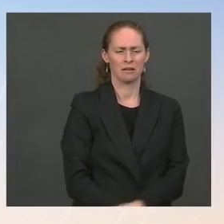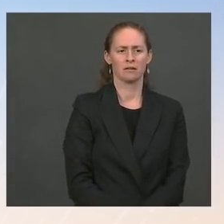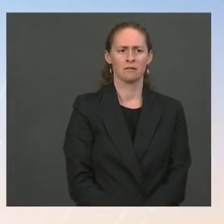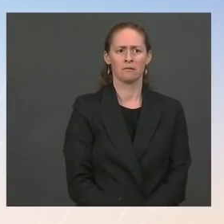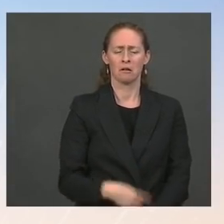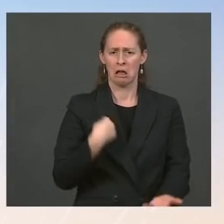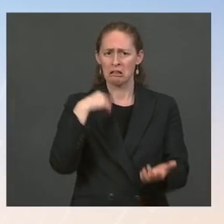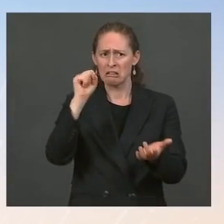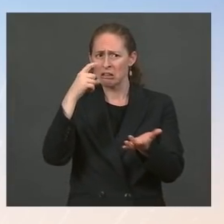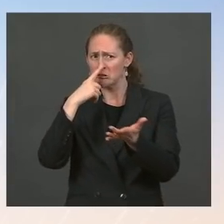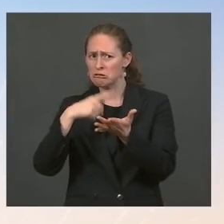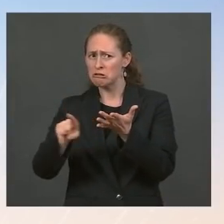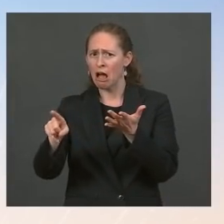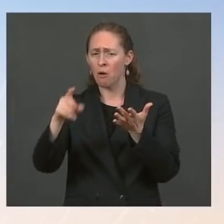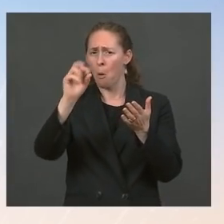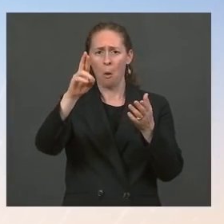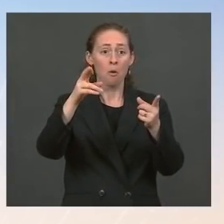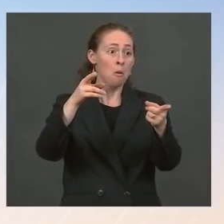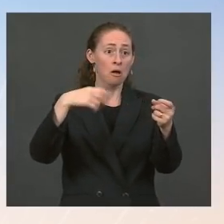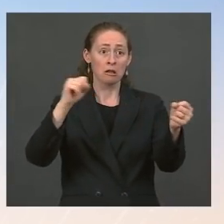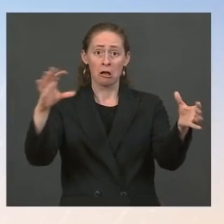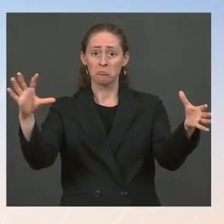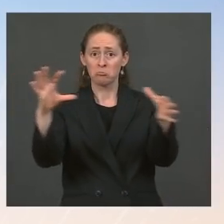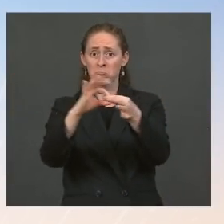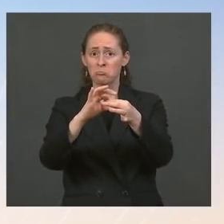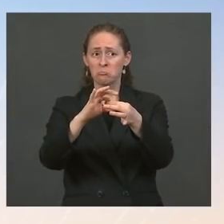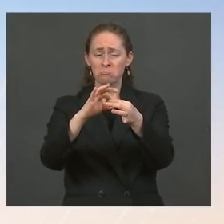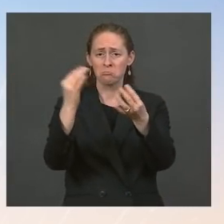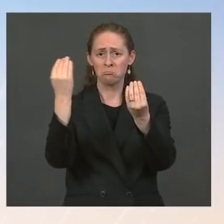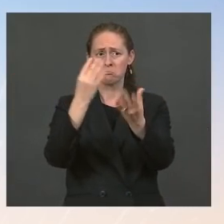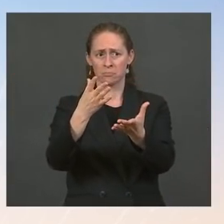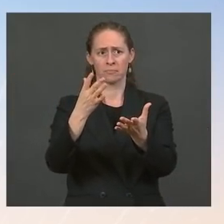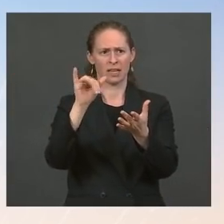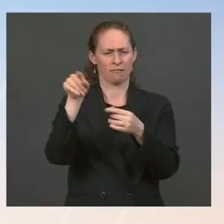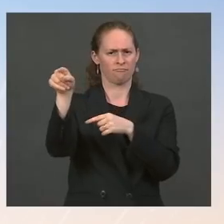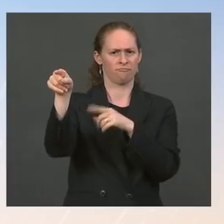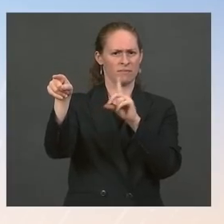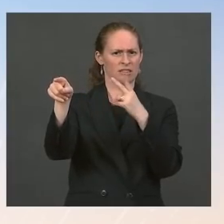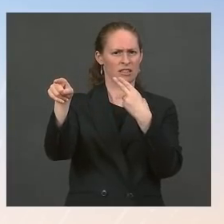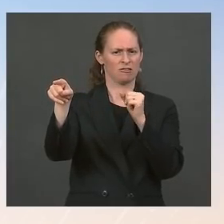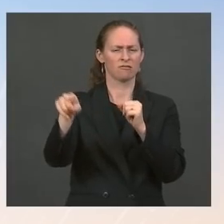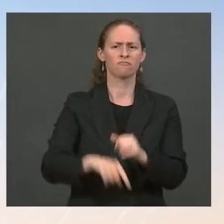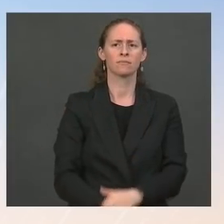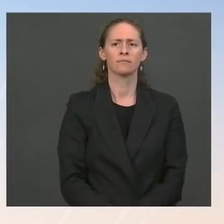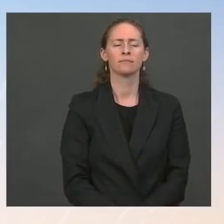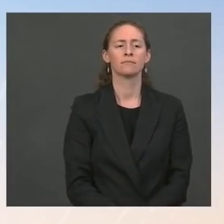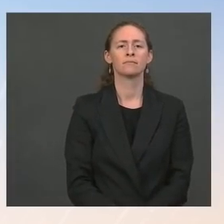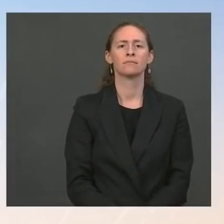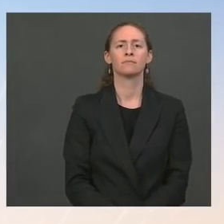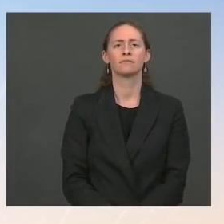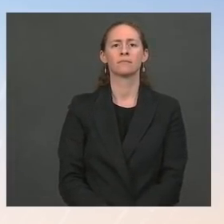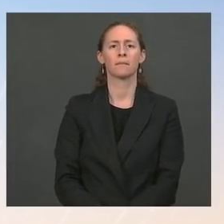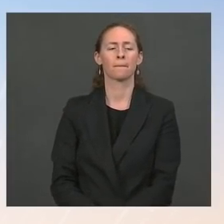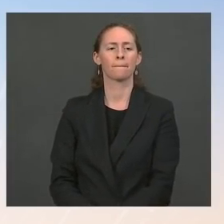with the right person over there for more details, but it's really under their purview. The Press: And one question -- Ms. Psaki: Sure. The Press: I guess, with this kind of bolstering of intelligence --